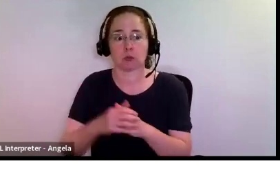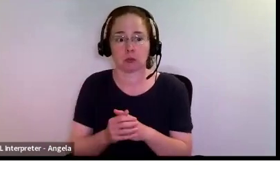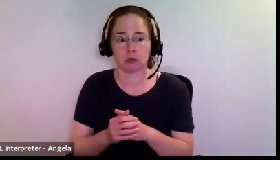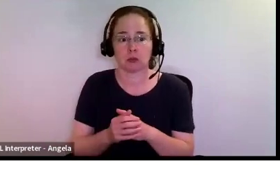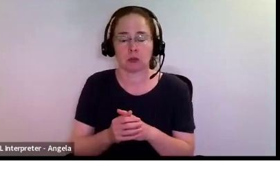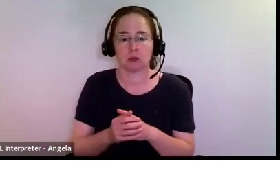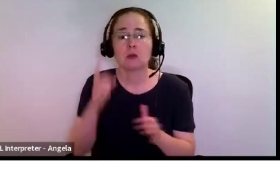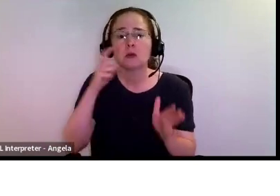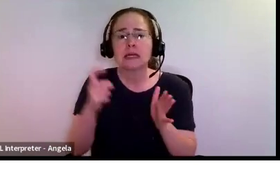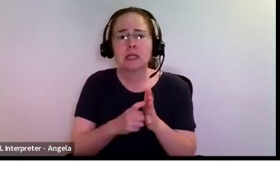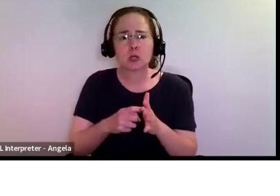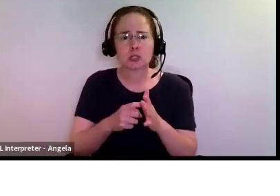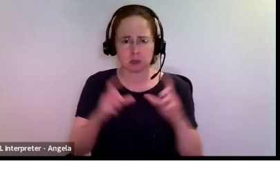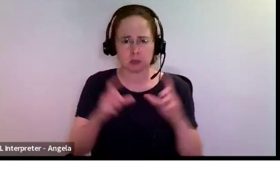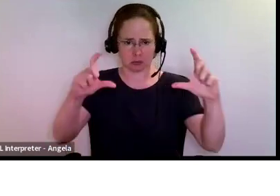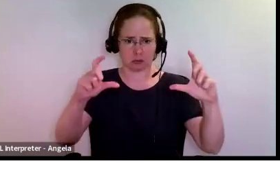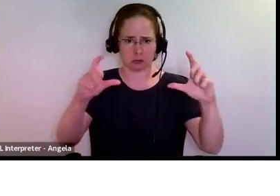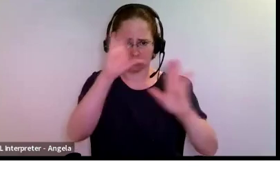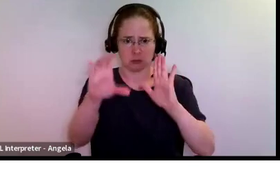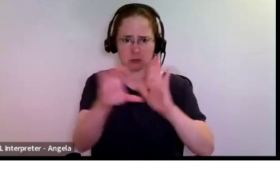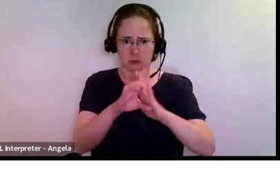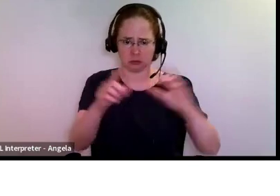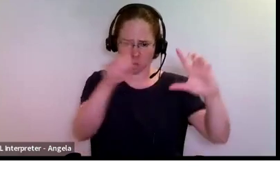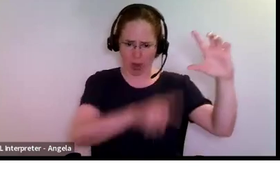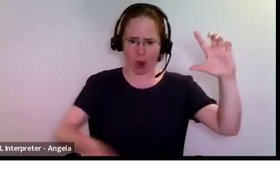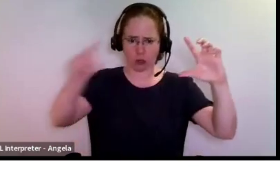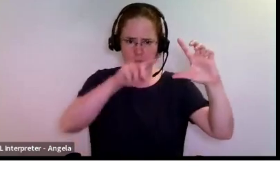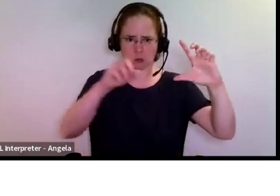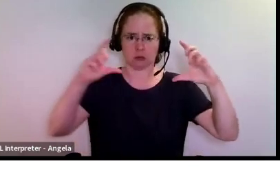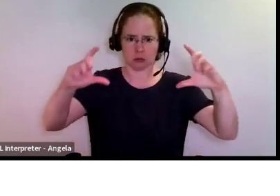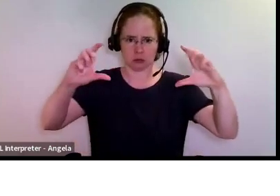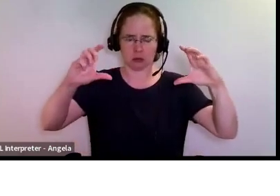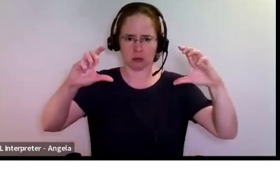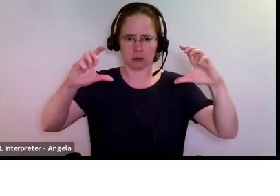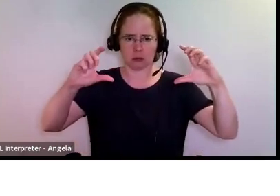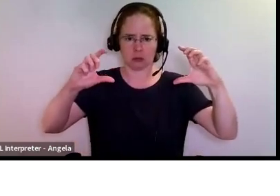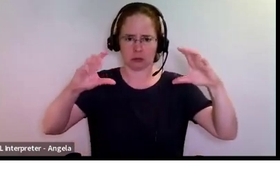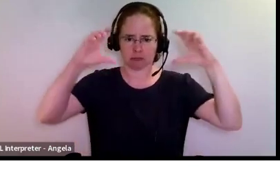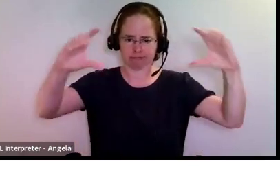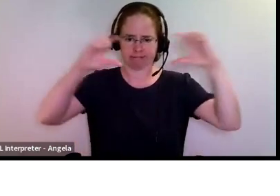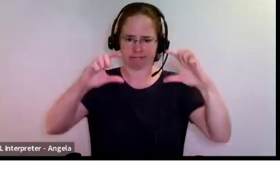here on your screen an image, a round image, of nested layers of